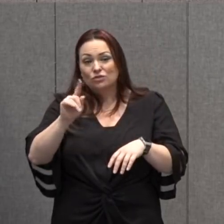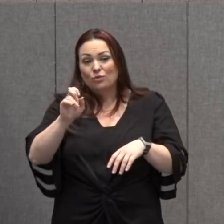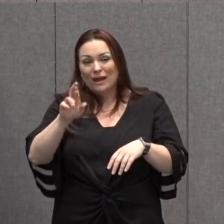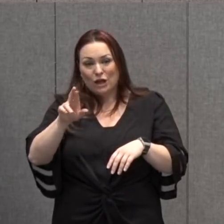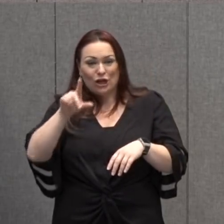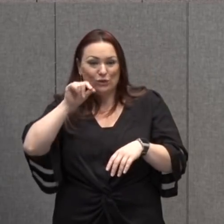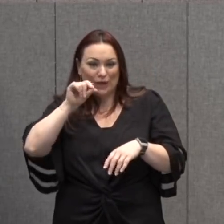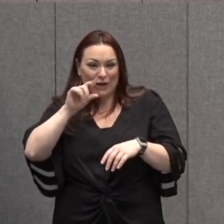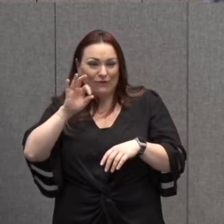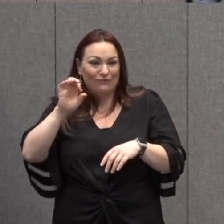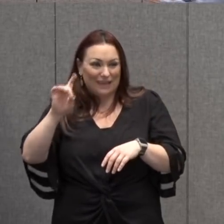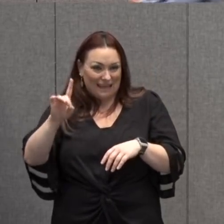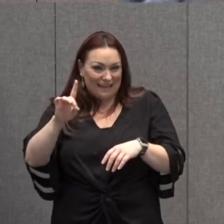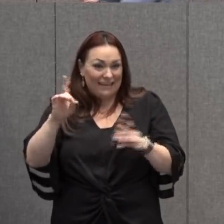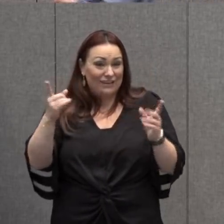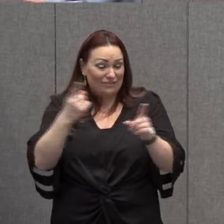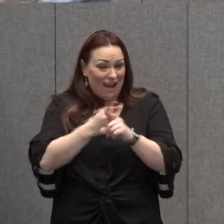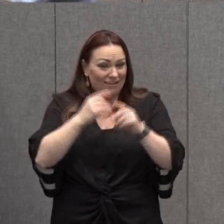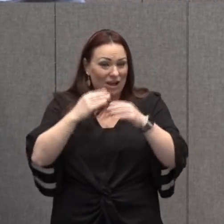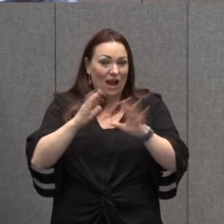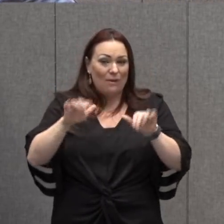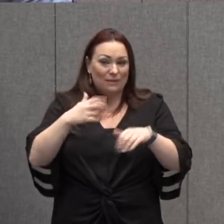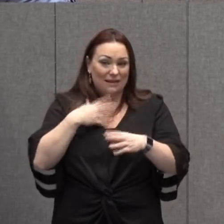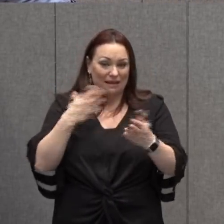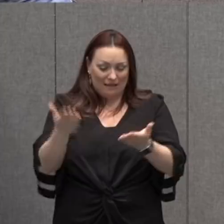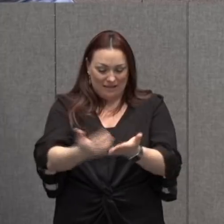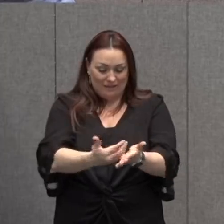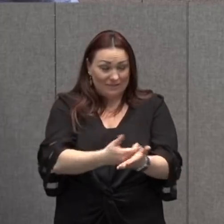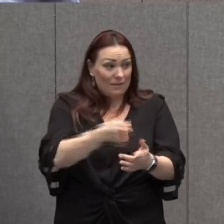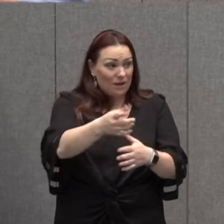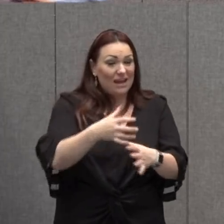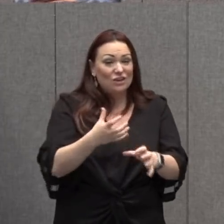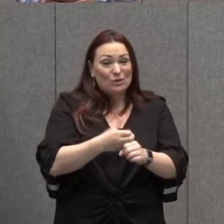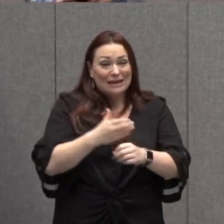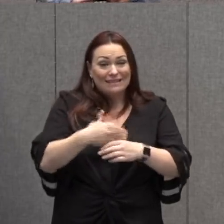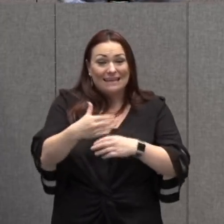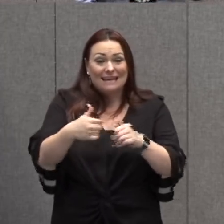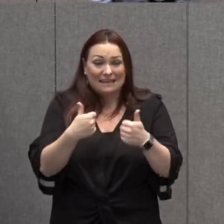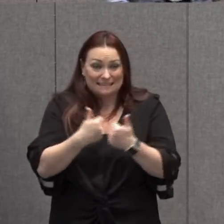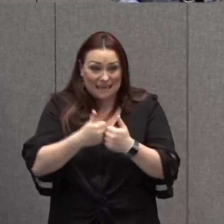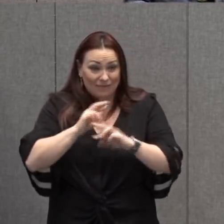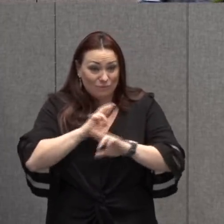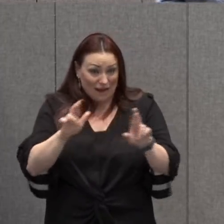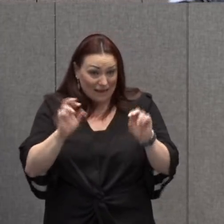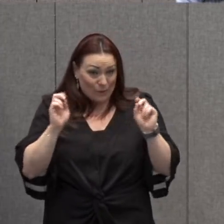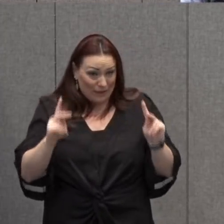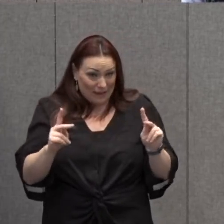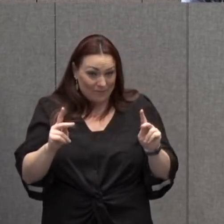gettin' the next game ready. Okay. These are so fun, makes me wish